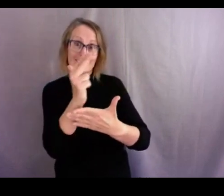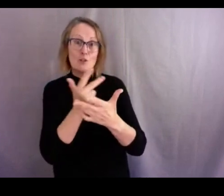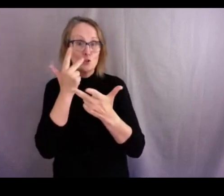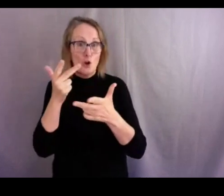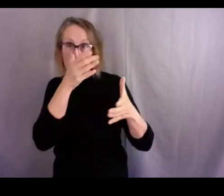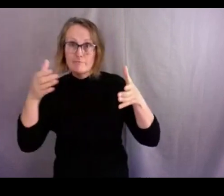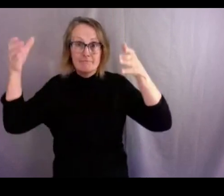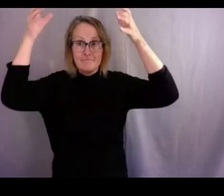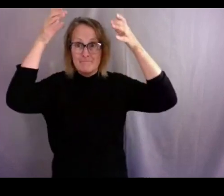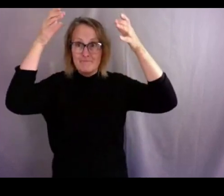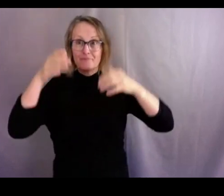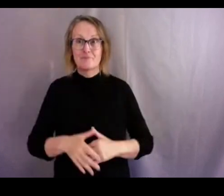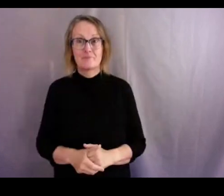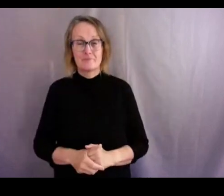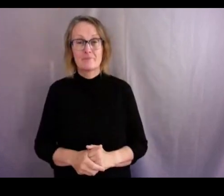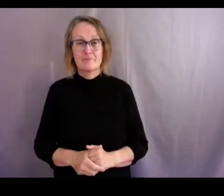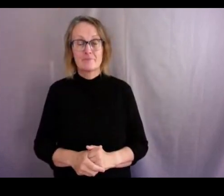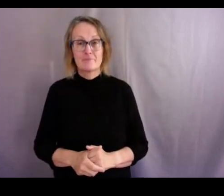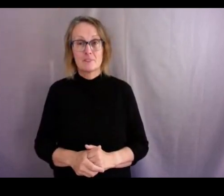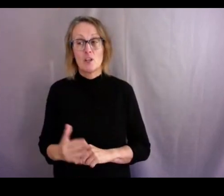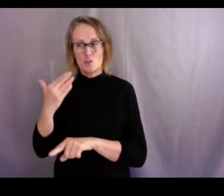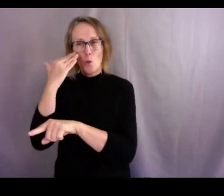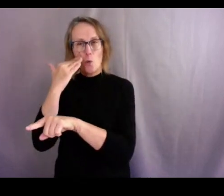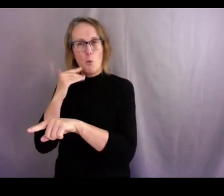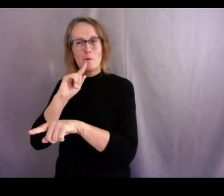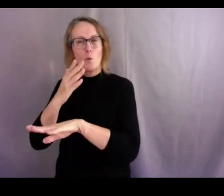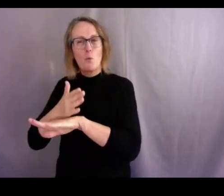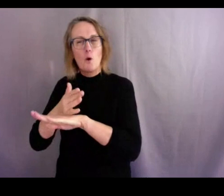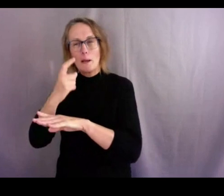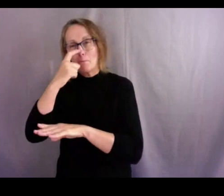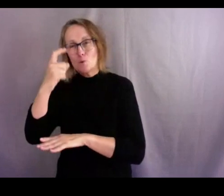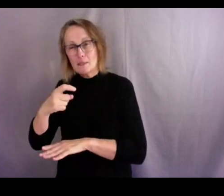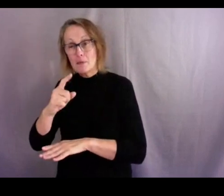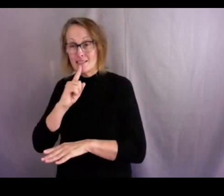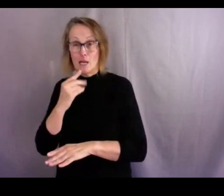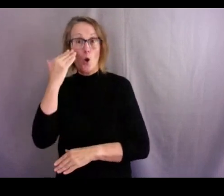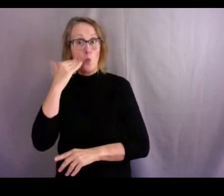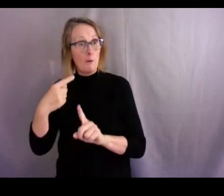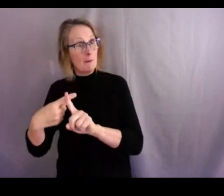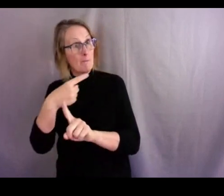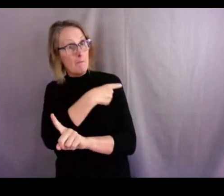What Valerie wants to emphasise is that the women did that work because they did not want to work